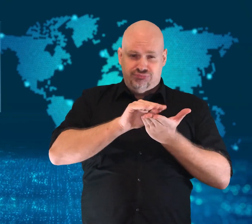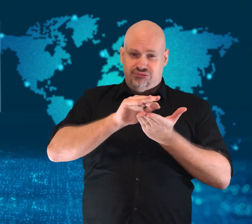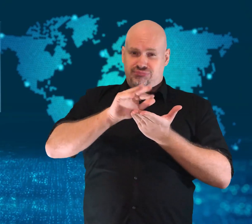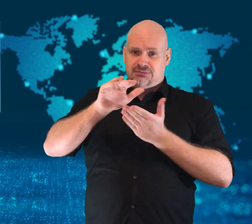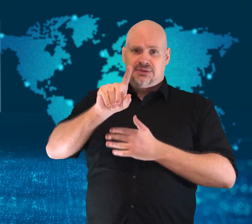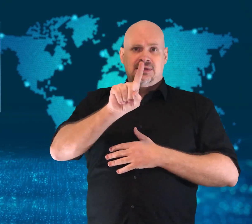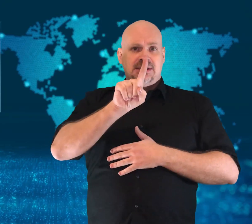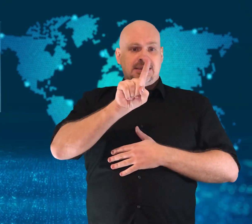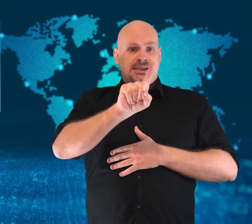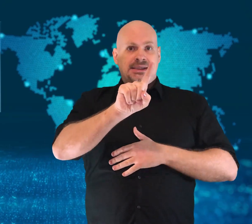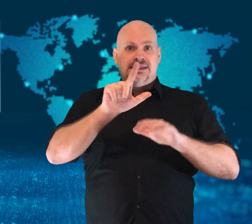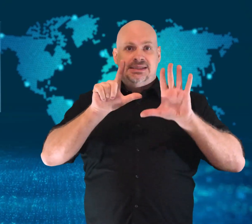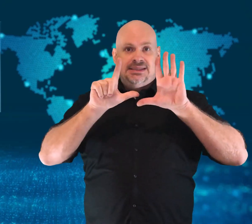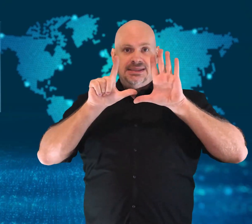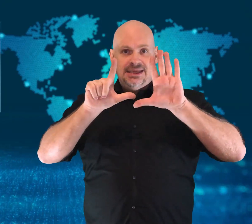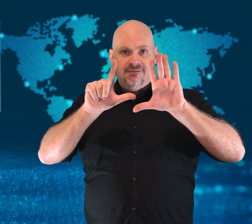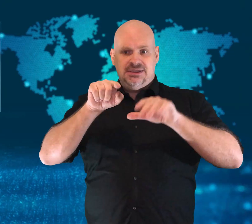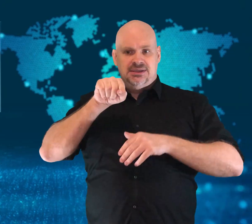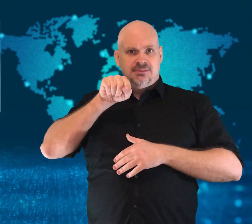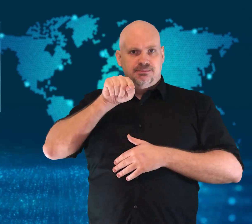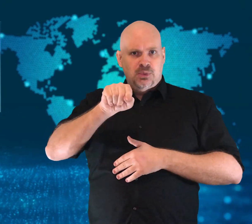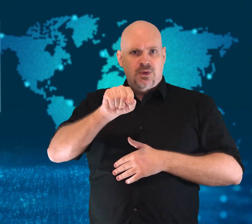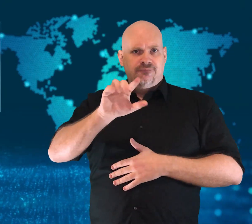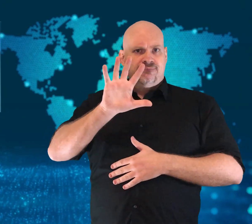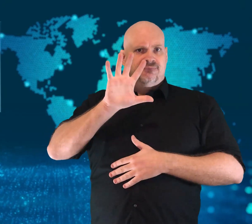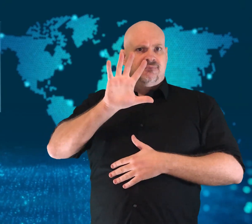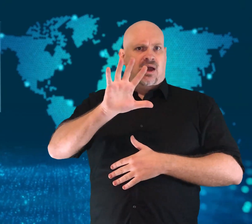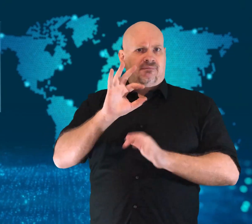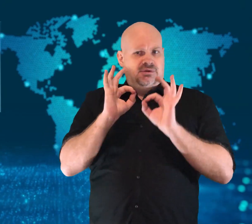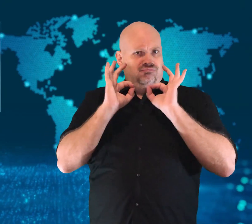successful trips to their goal.